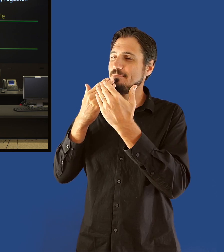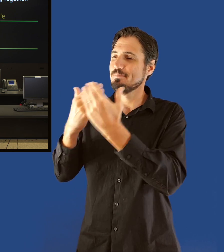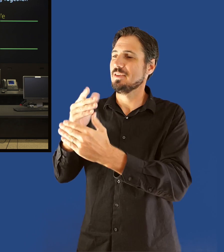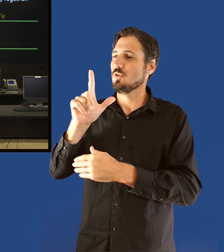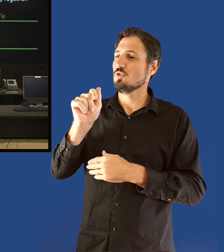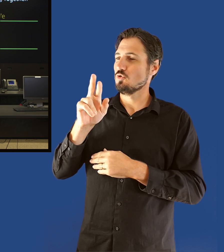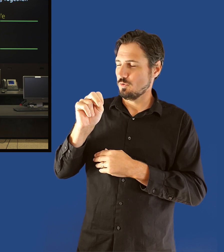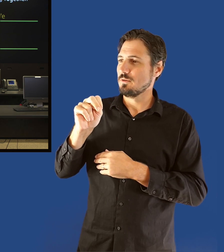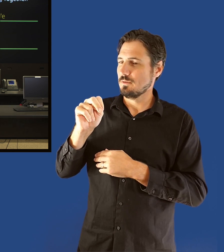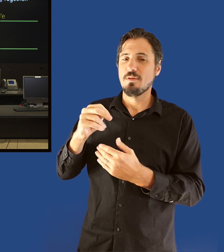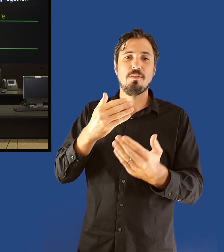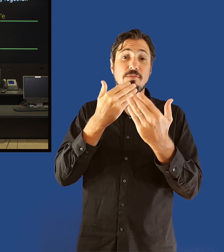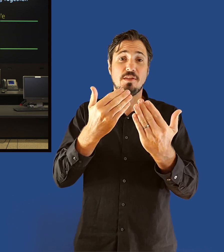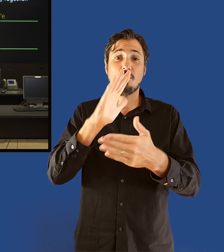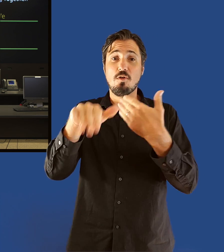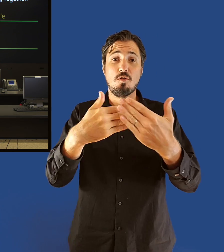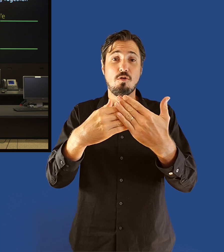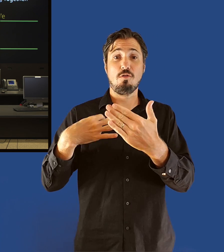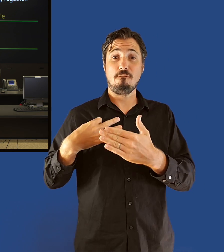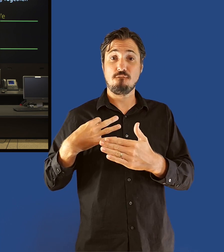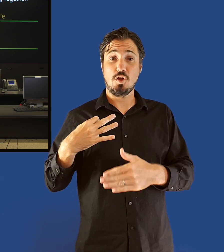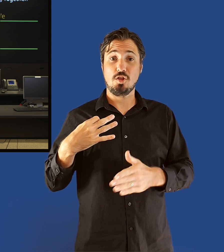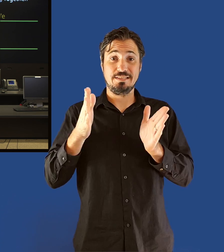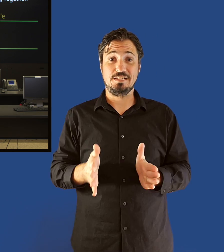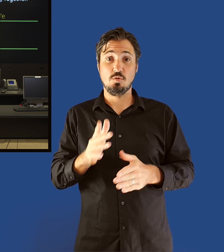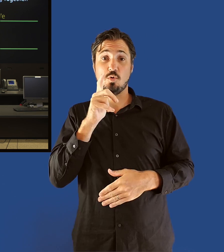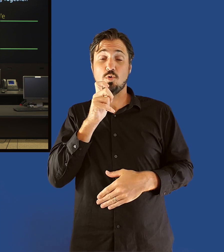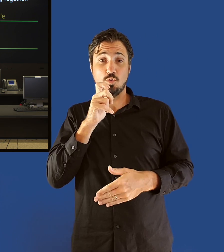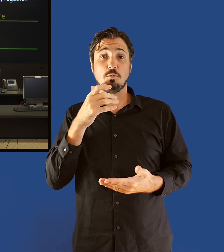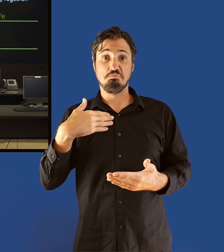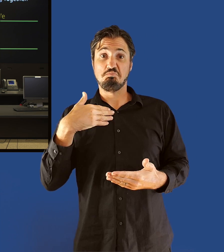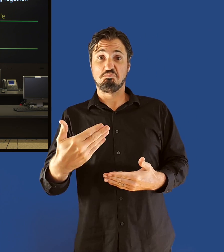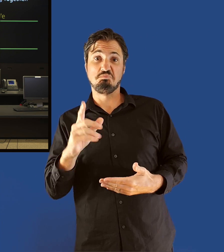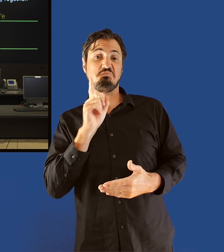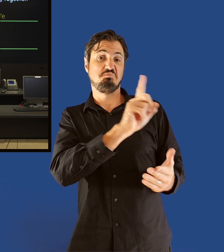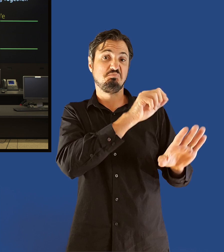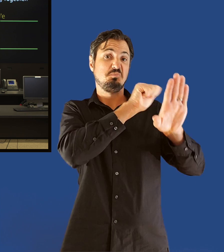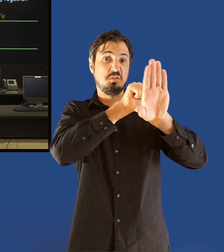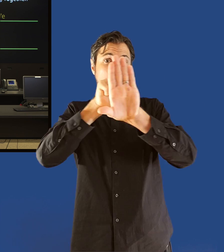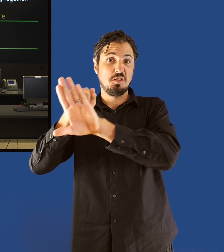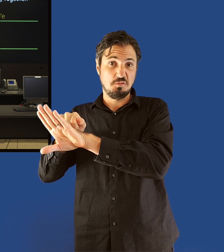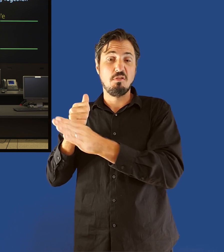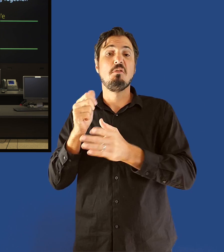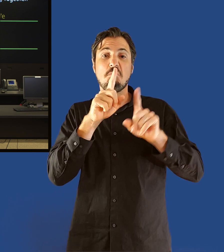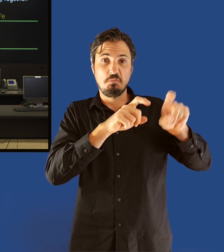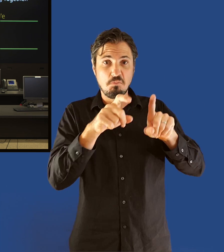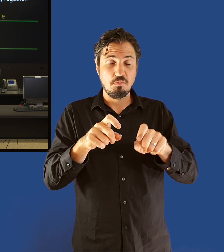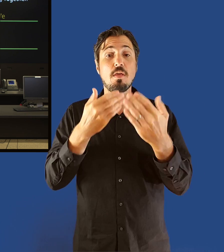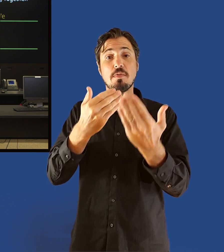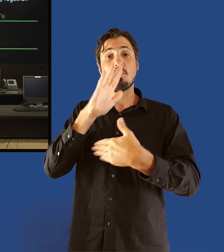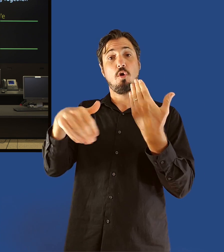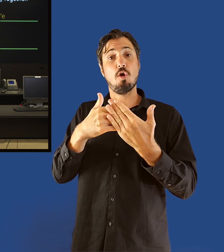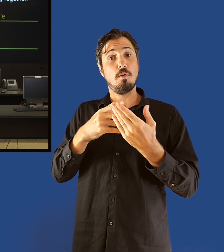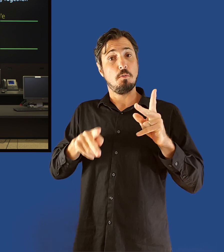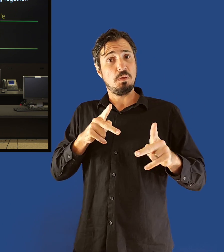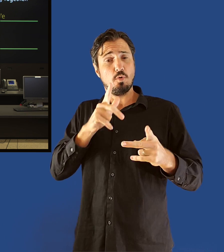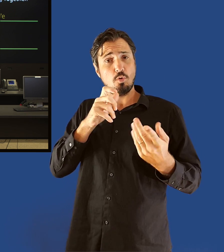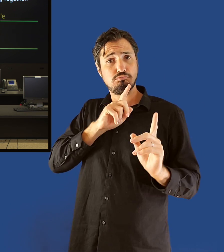Mahalo, Lauren! And Mahalo to all of the volunteers who stepped up to assist in our CASPER survey, and to all our residents who took the time to participate.